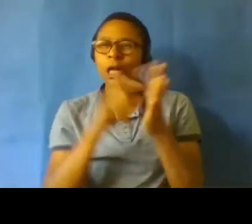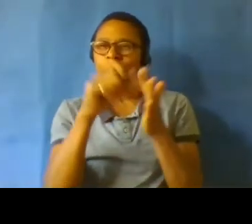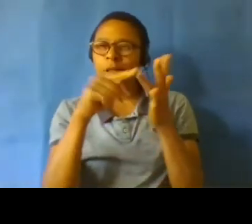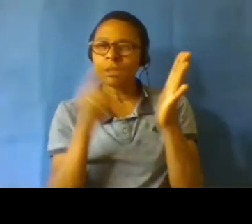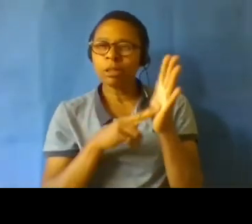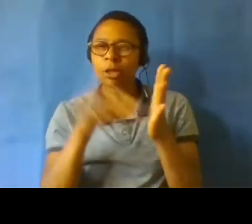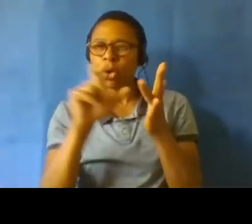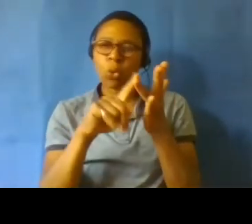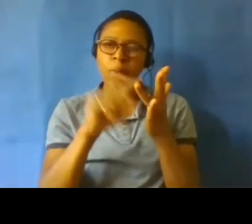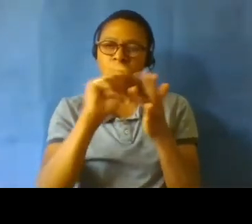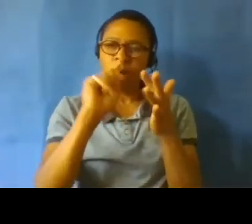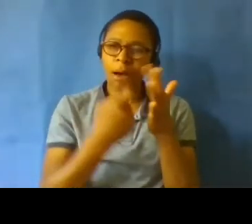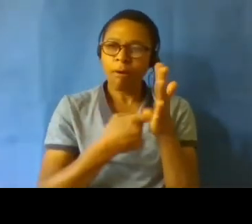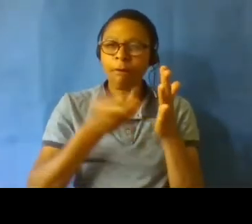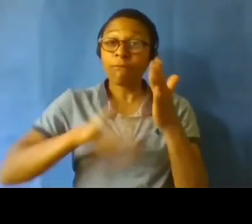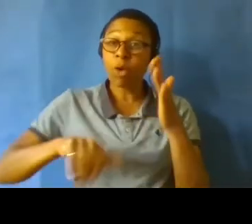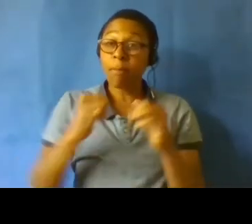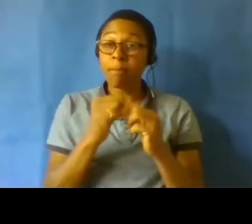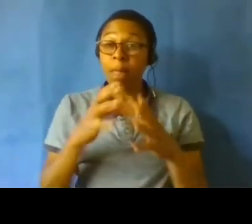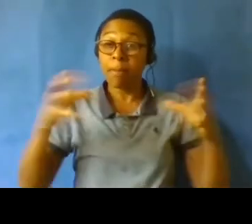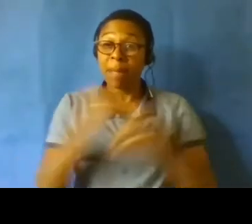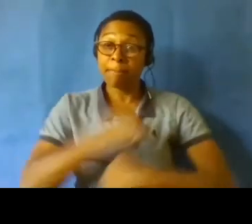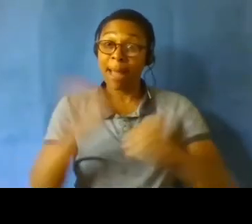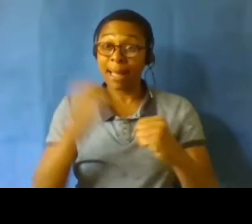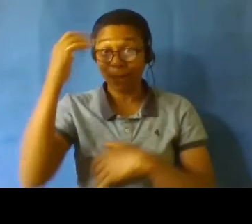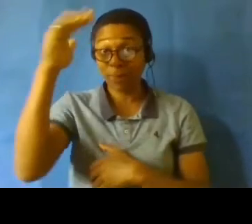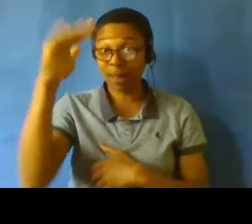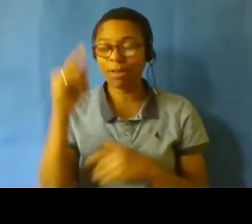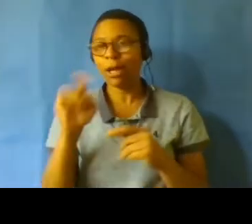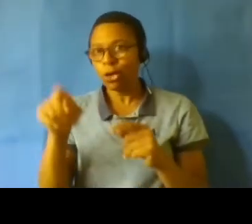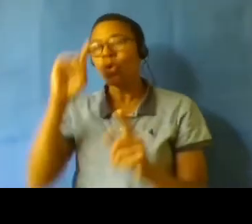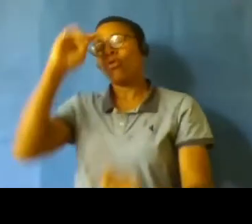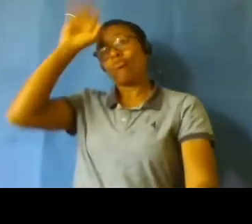Temple Grandin a livestock scientist author and perhaps one of the most well